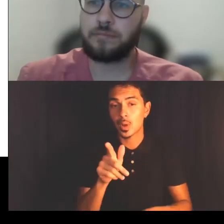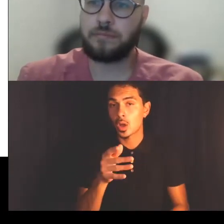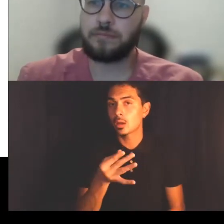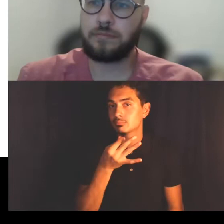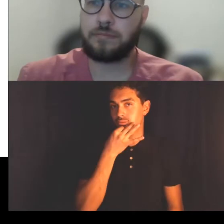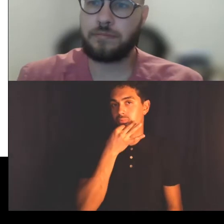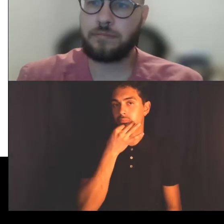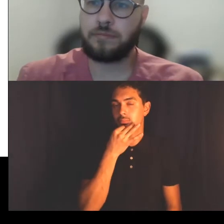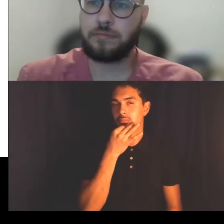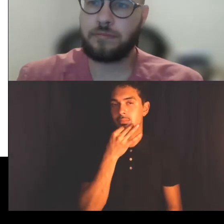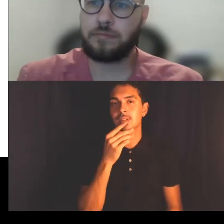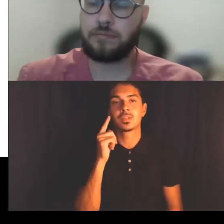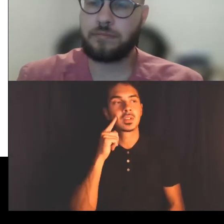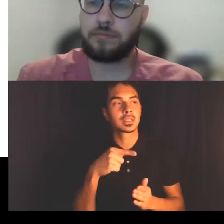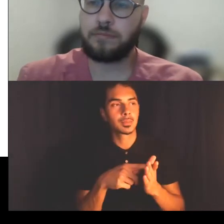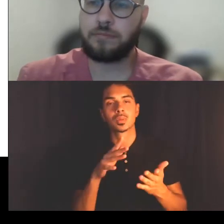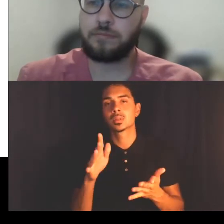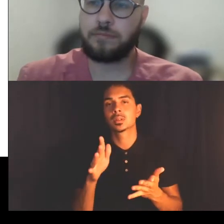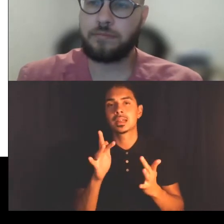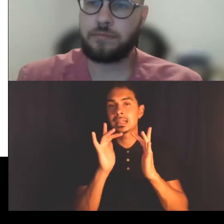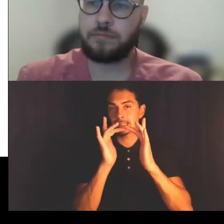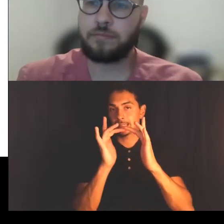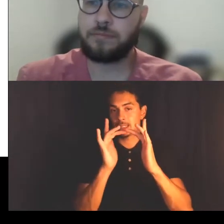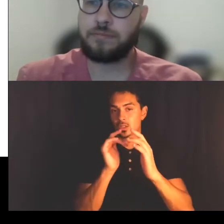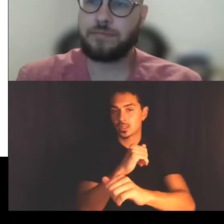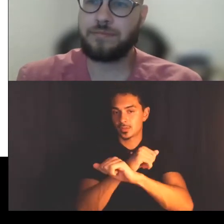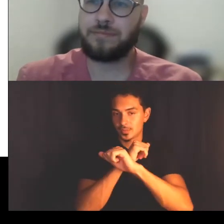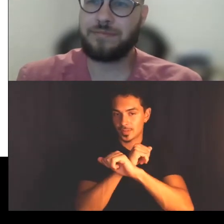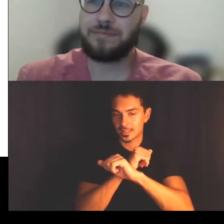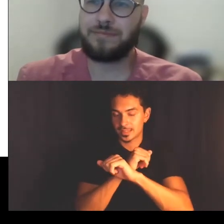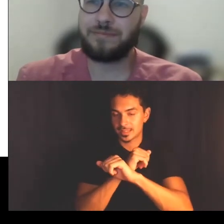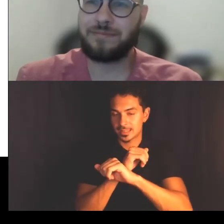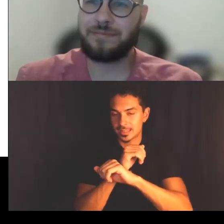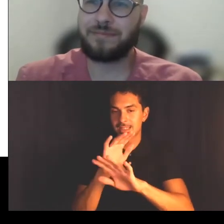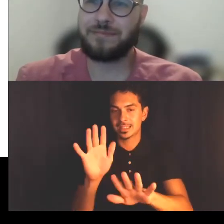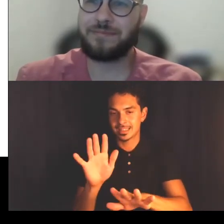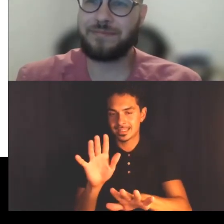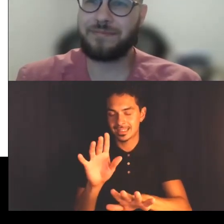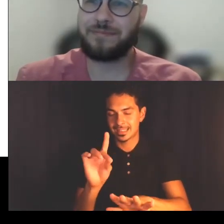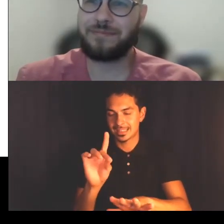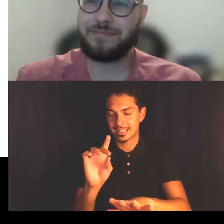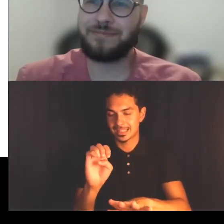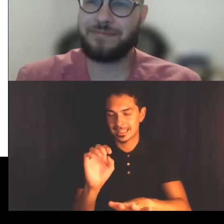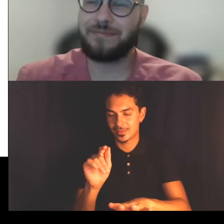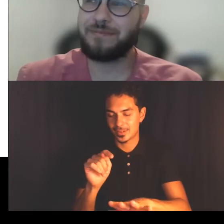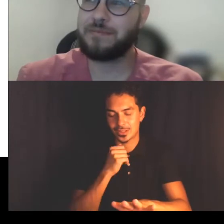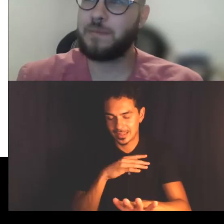the Digital Defense Defund, not defund, holy crap. Fund,